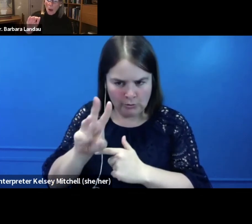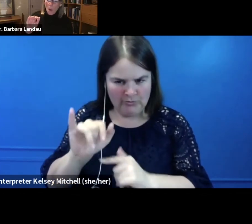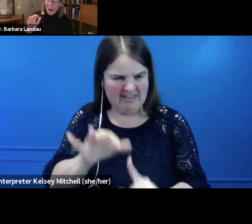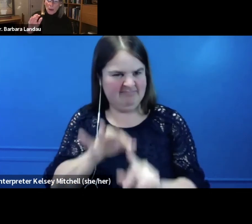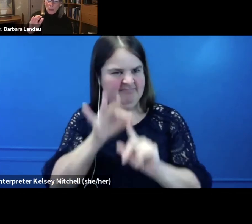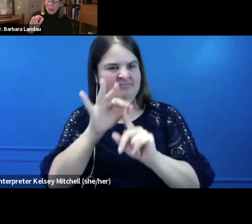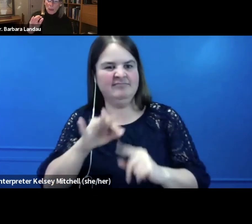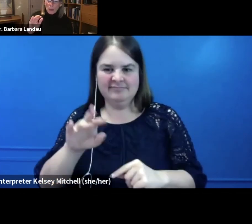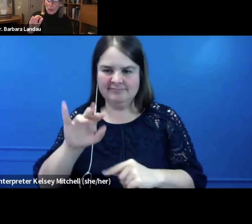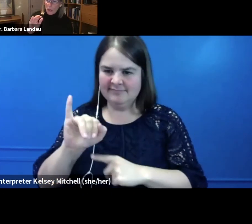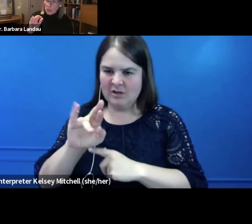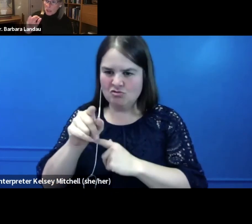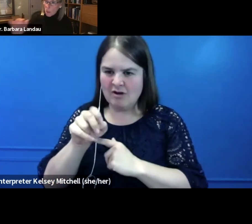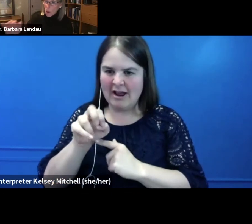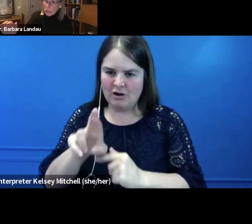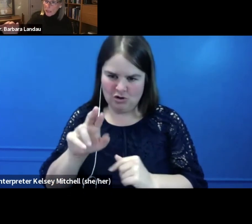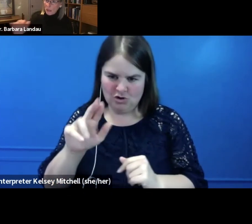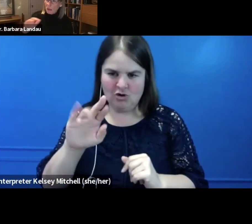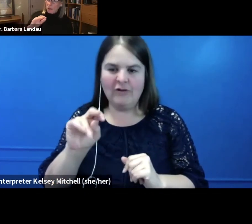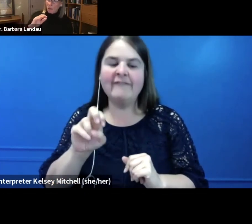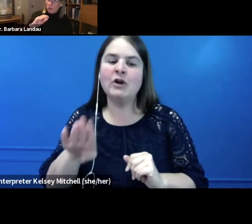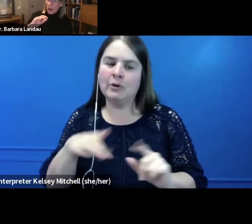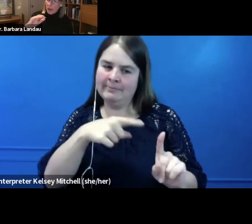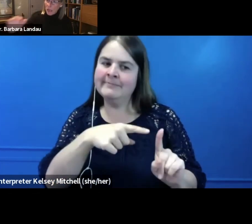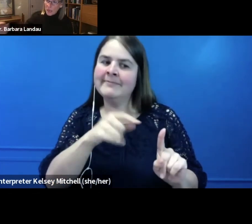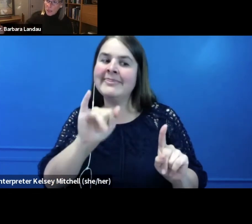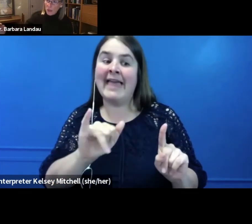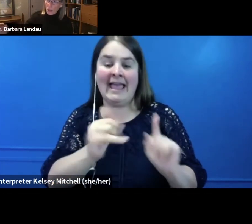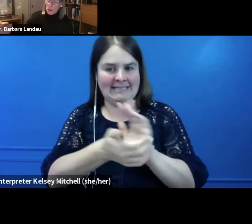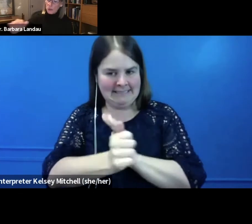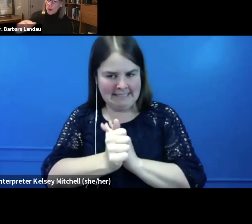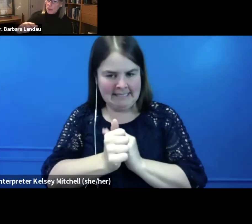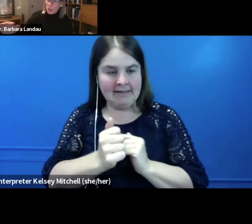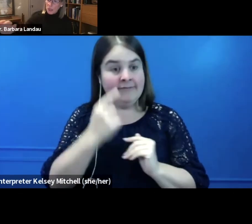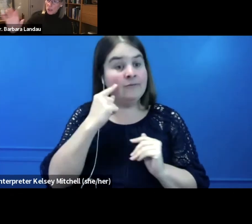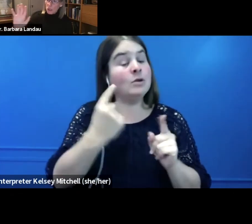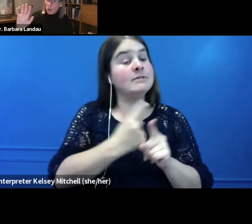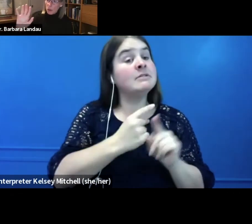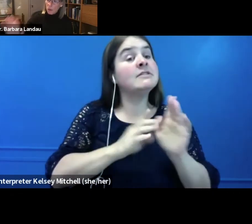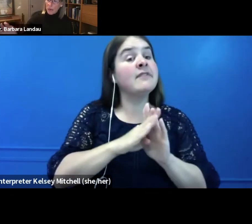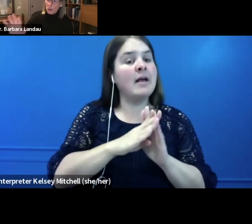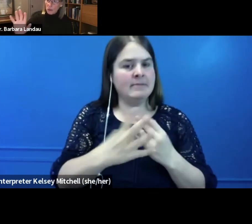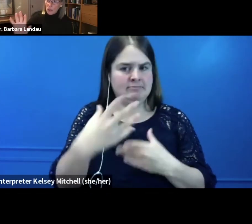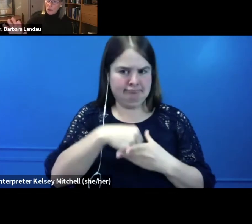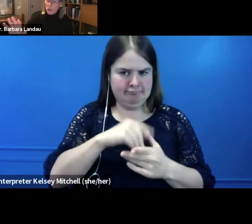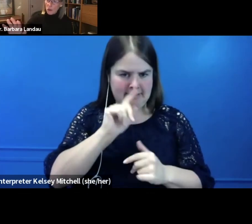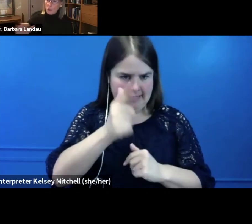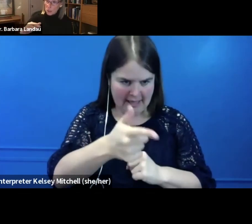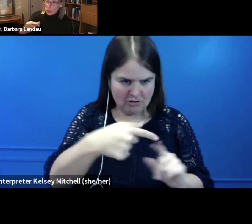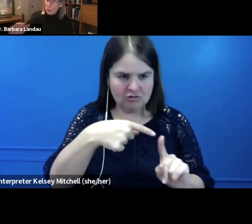acquired somewhat late finalizing those representations for